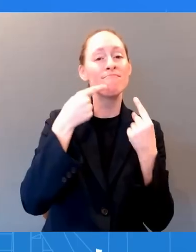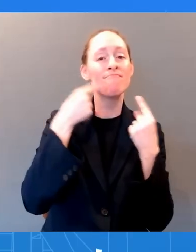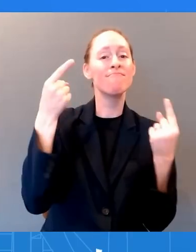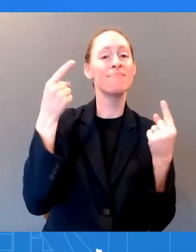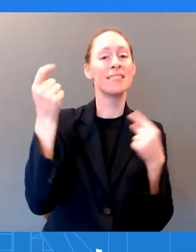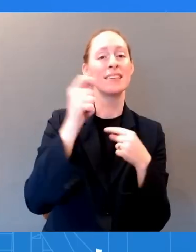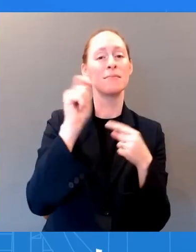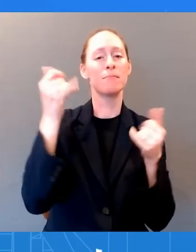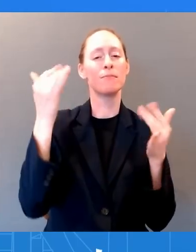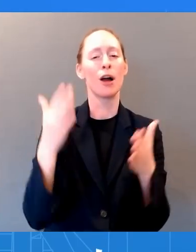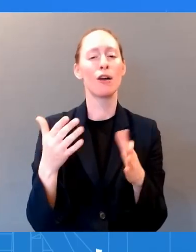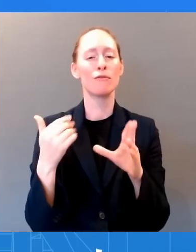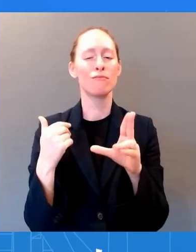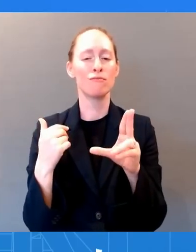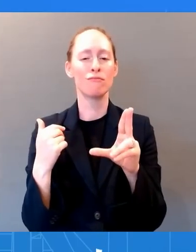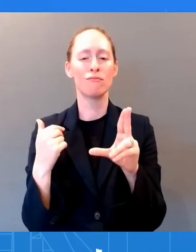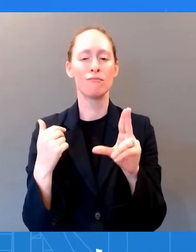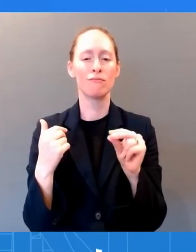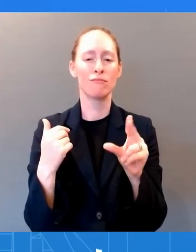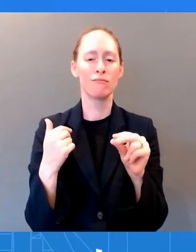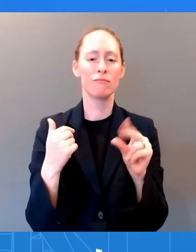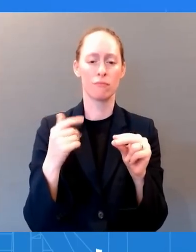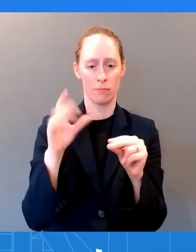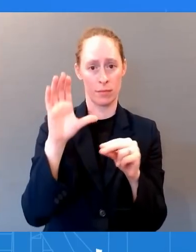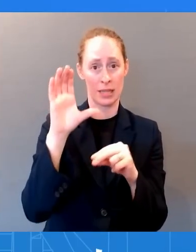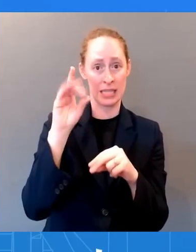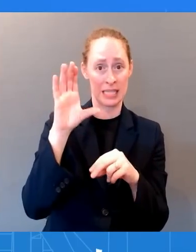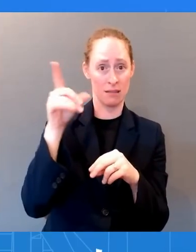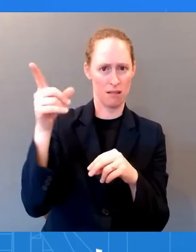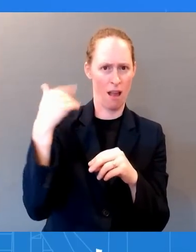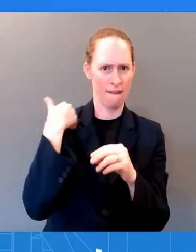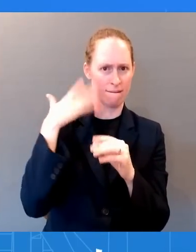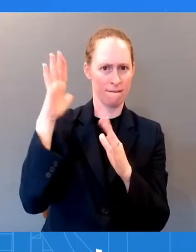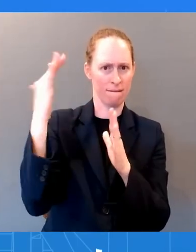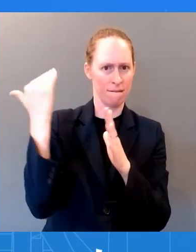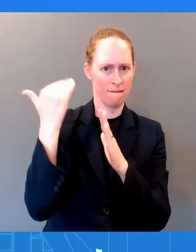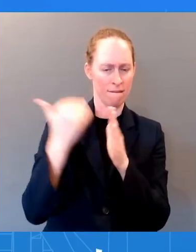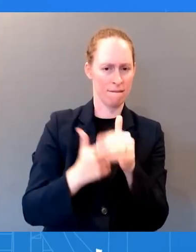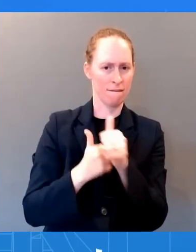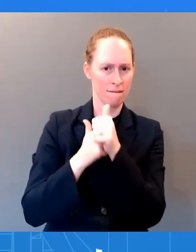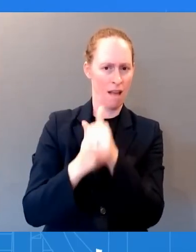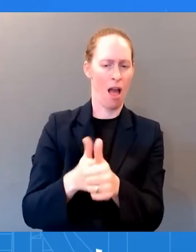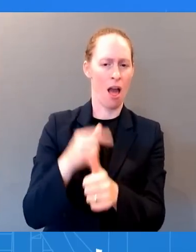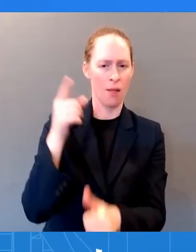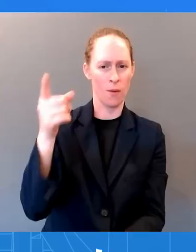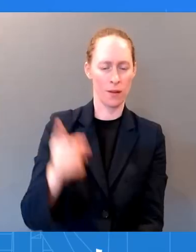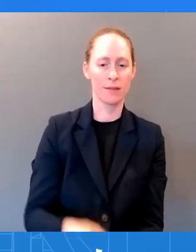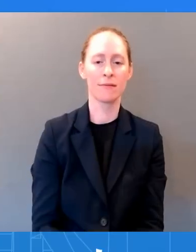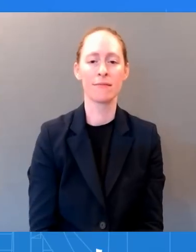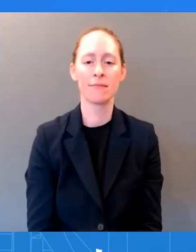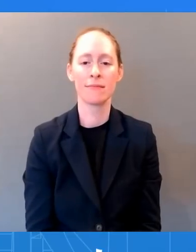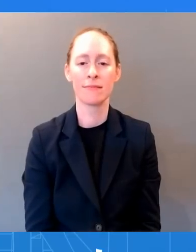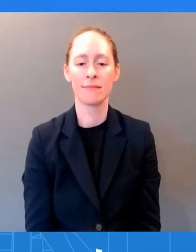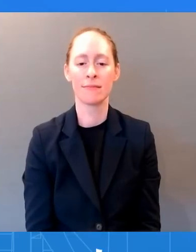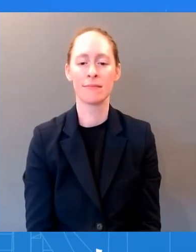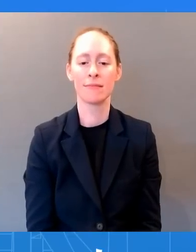that we have to follow, which is Title 42. So that is not the case. That is factually wrong. Okay. Go to the back. Right here.